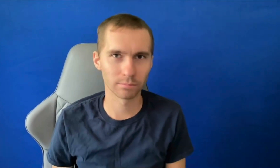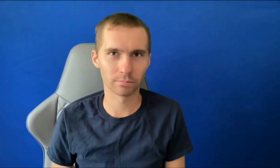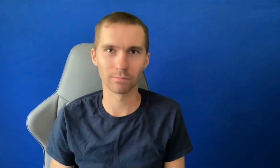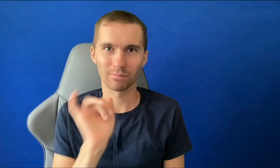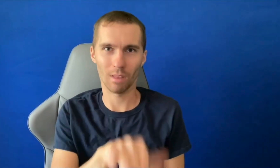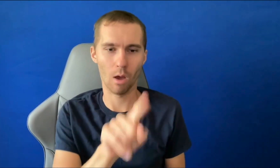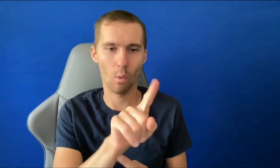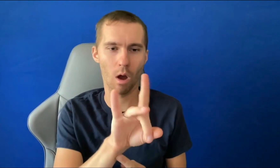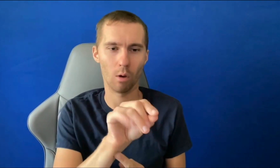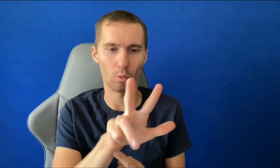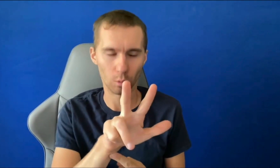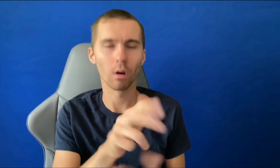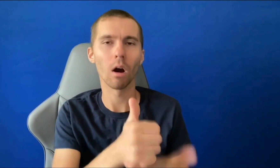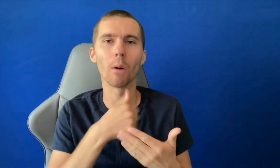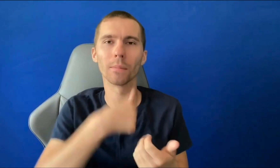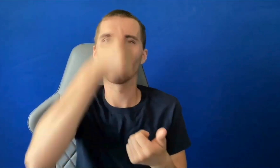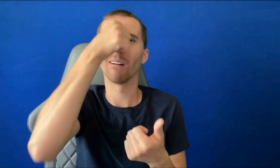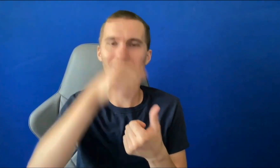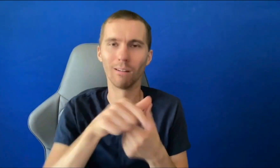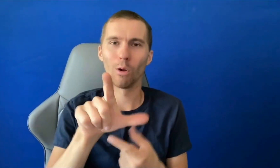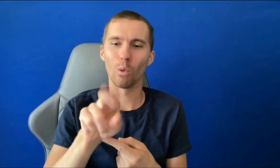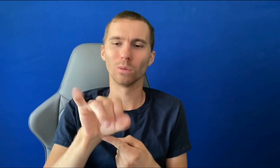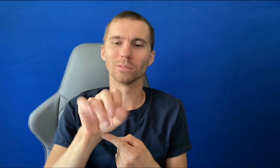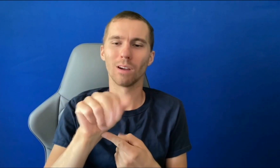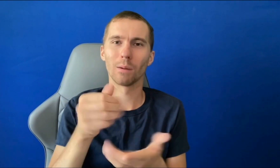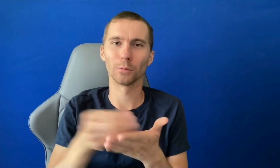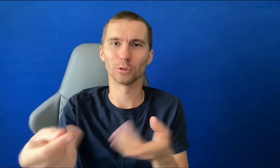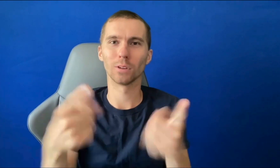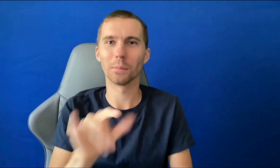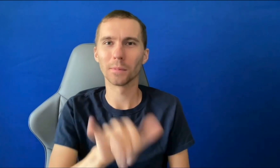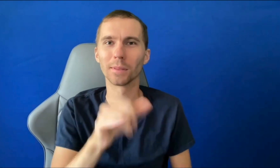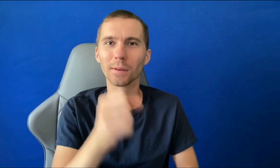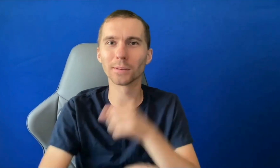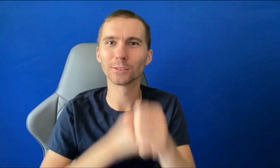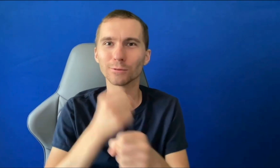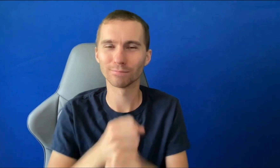That ASL number story based on 1-8-0-3 helps me to remember that the Louisiana Purchase took place on that year.